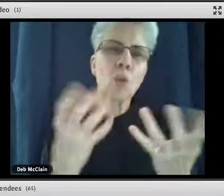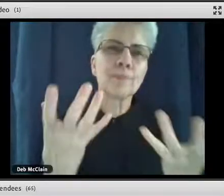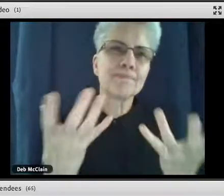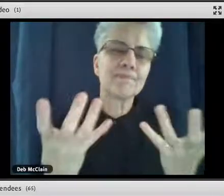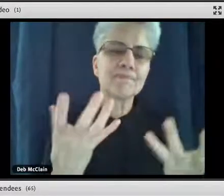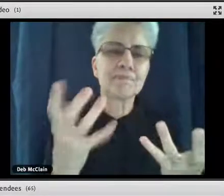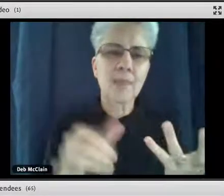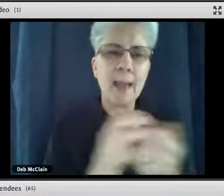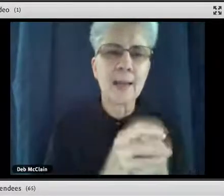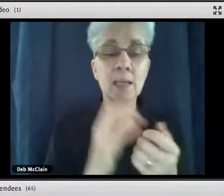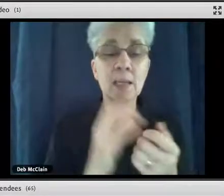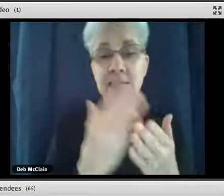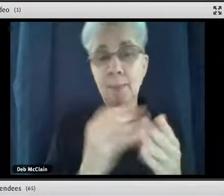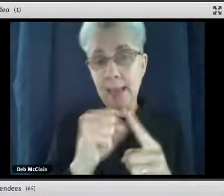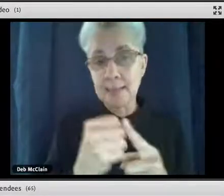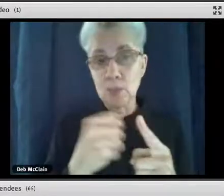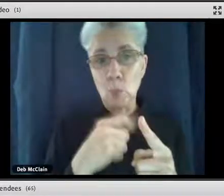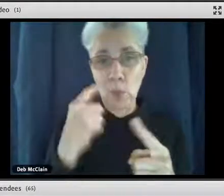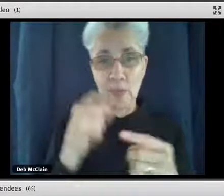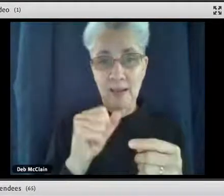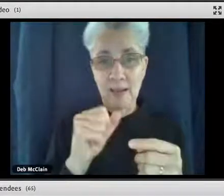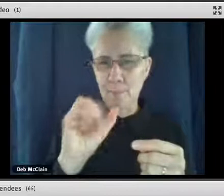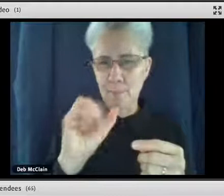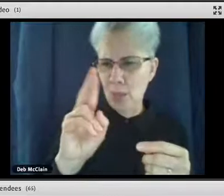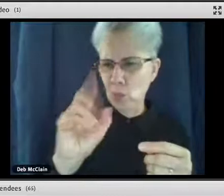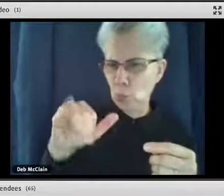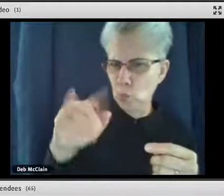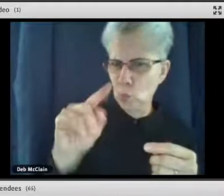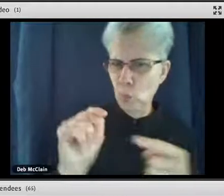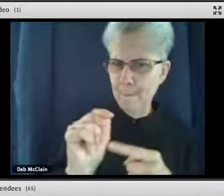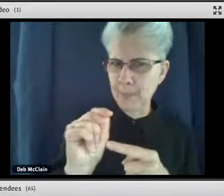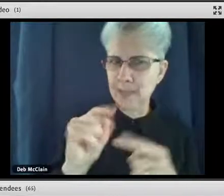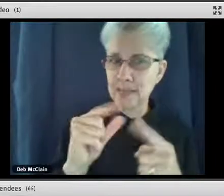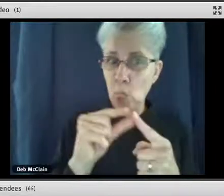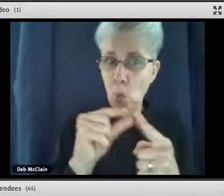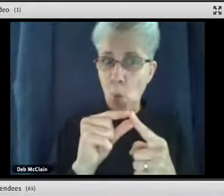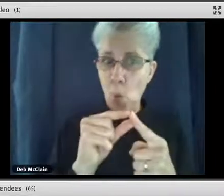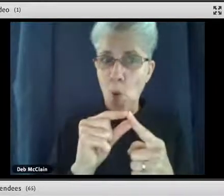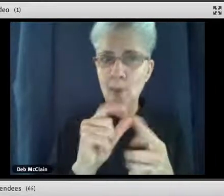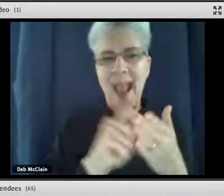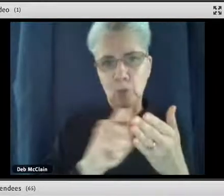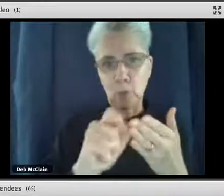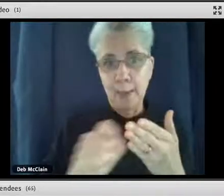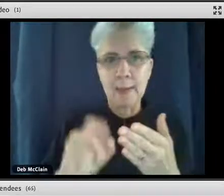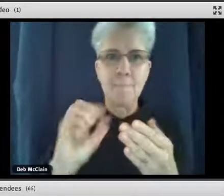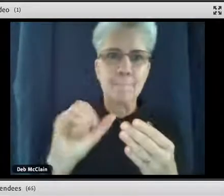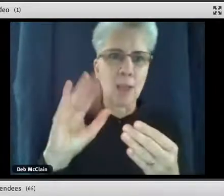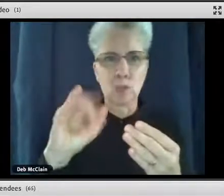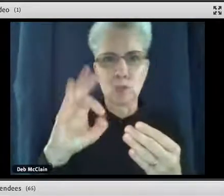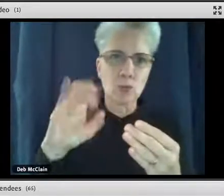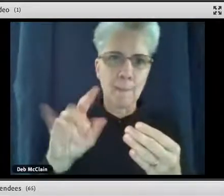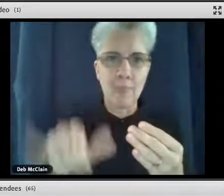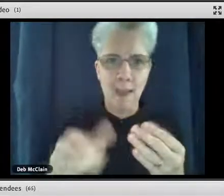And so, in some cases, when you think of manuscripts, just because that's in the word, that handwritten --